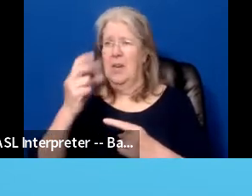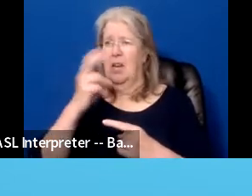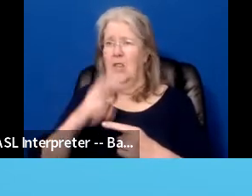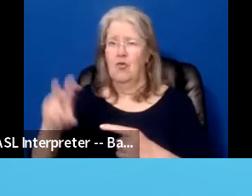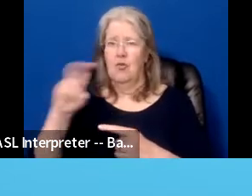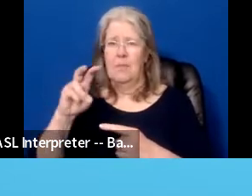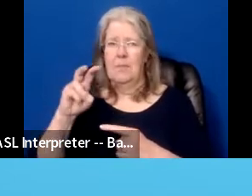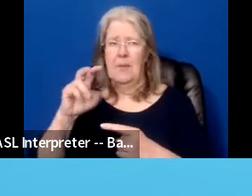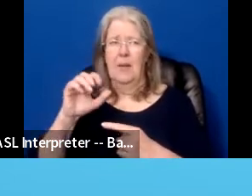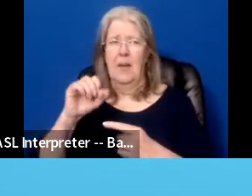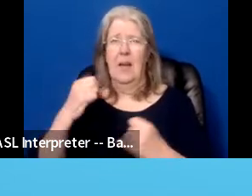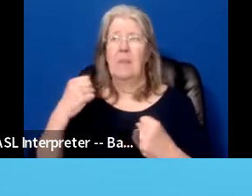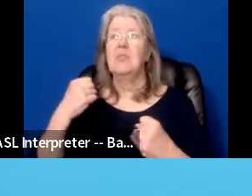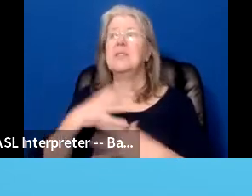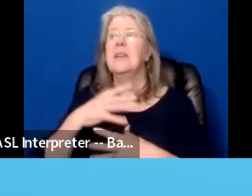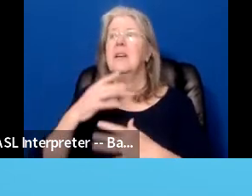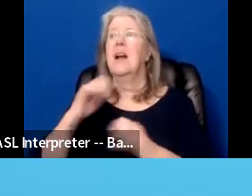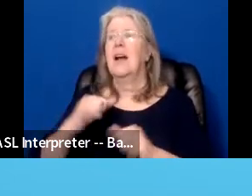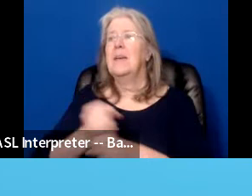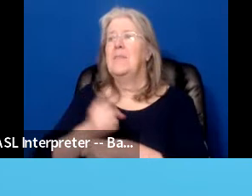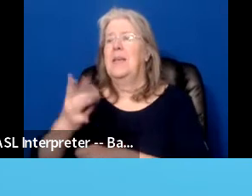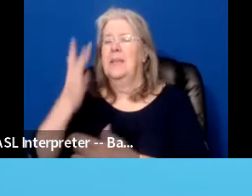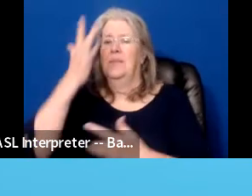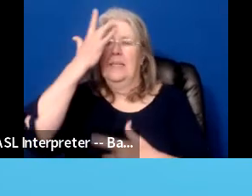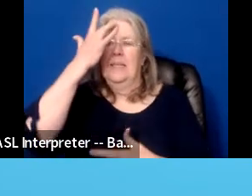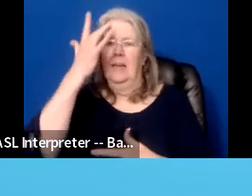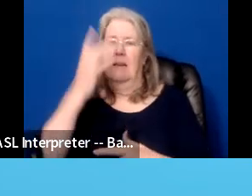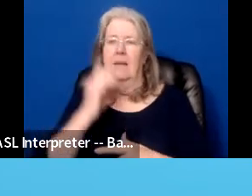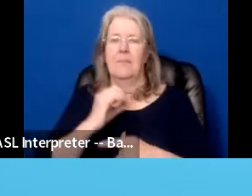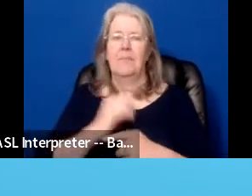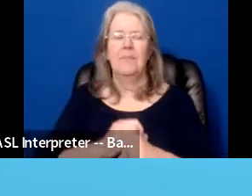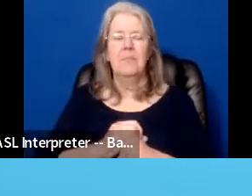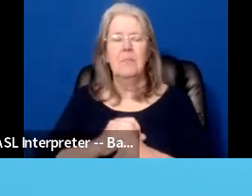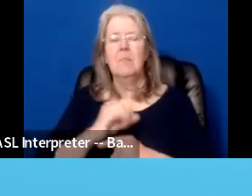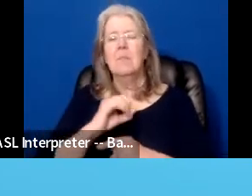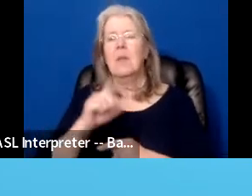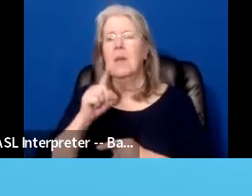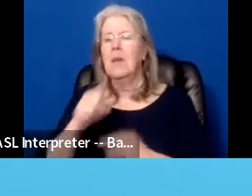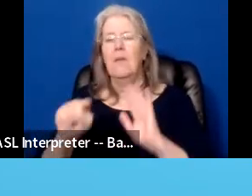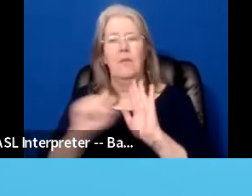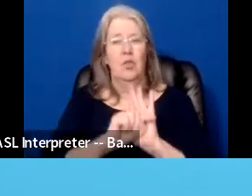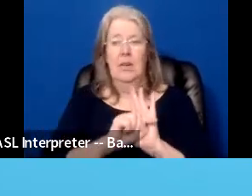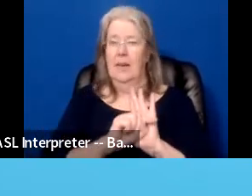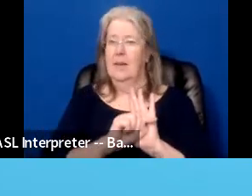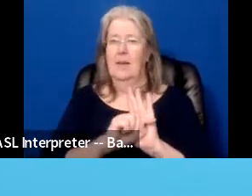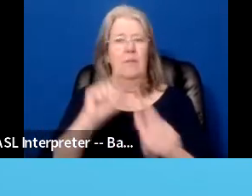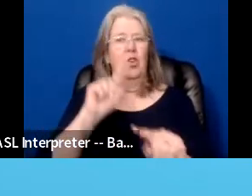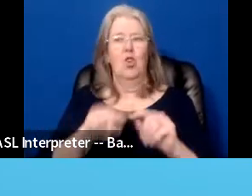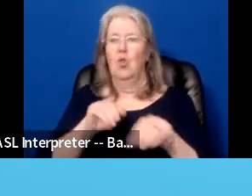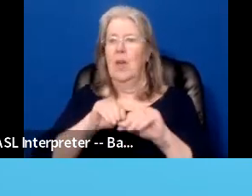Dr. Klemsz: So if you are negative, you can't pass on COVID because if you're negative you